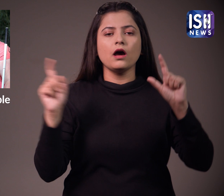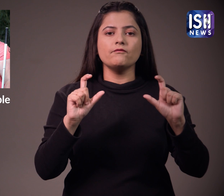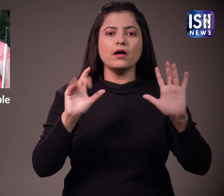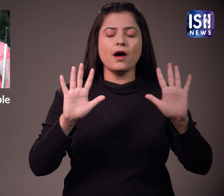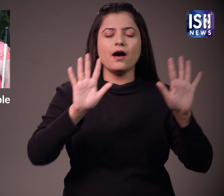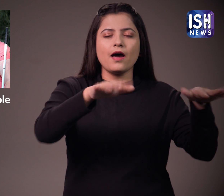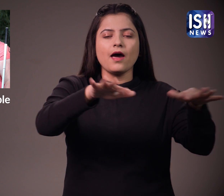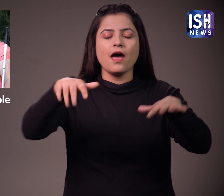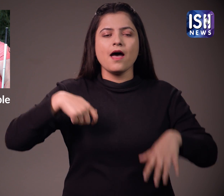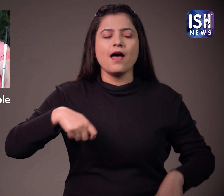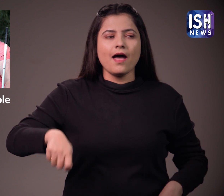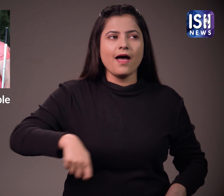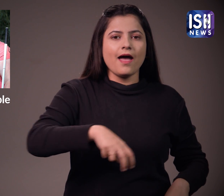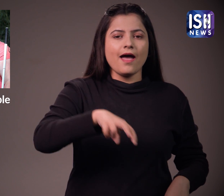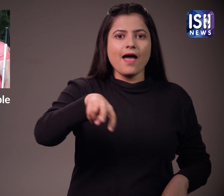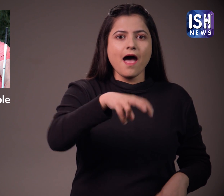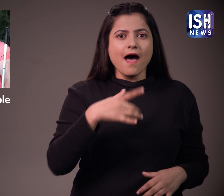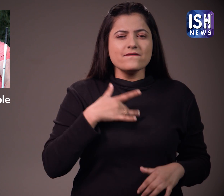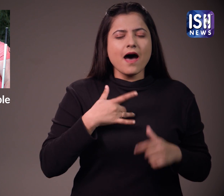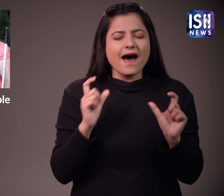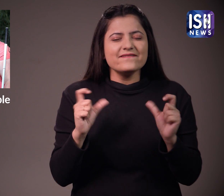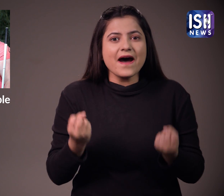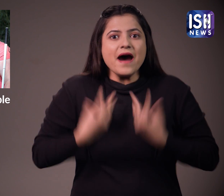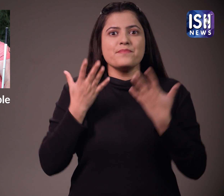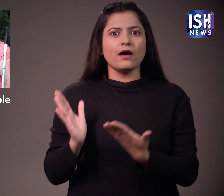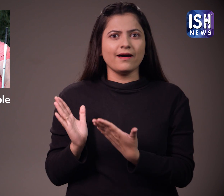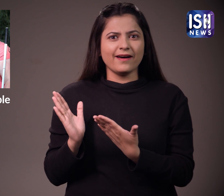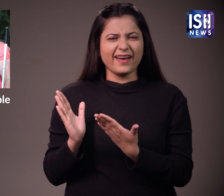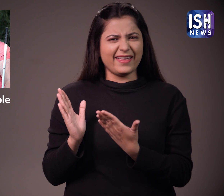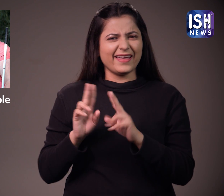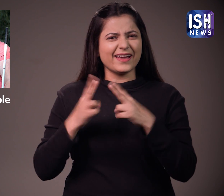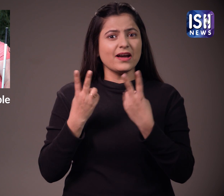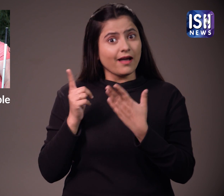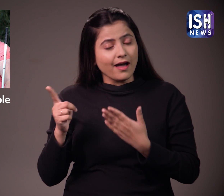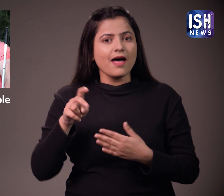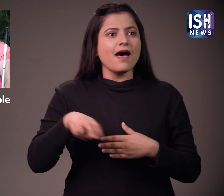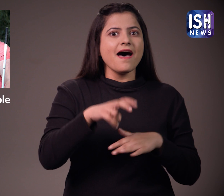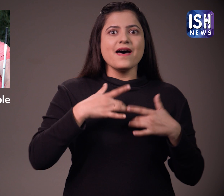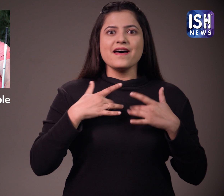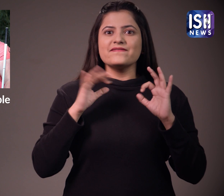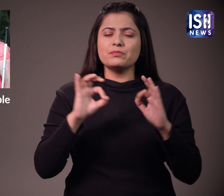She was comfortable and happy that way. Strange!